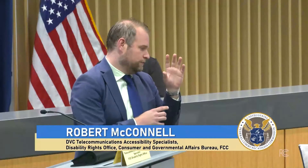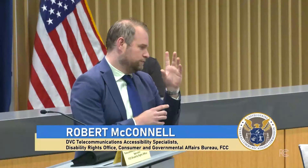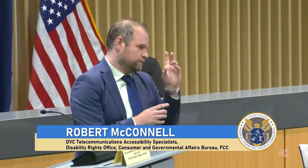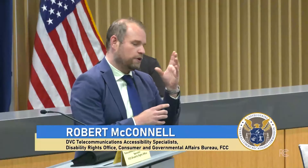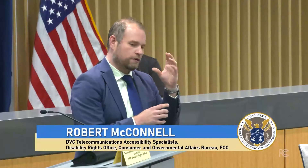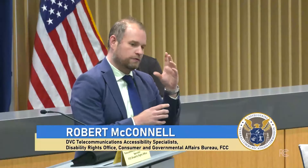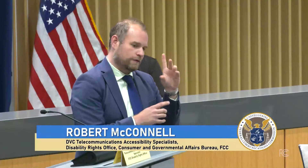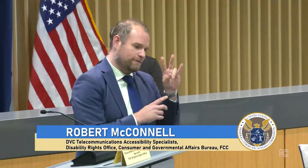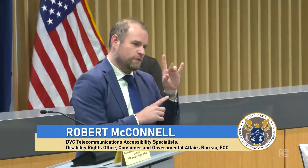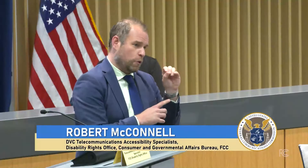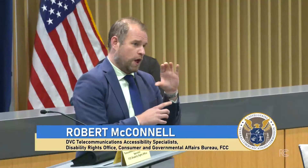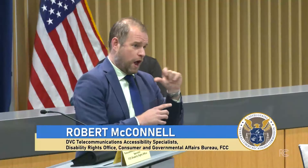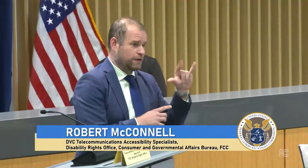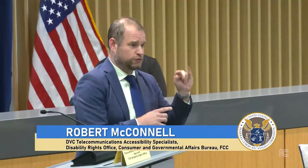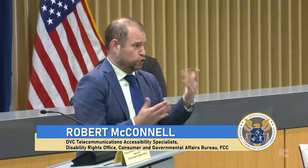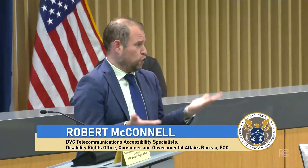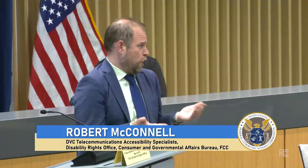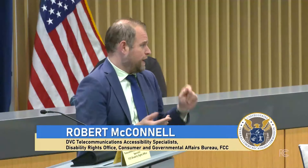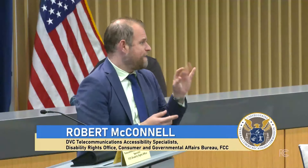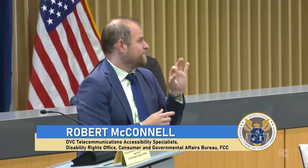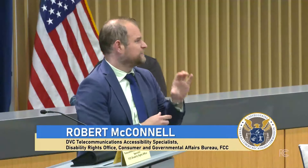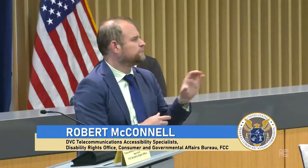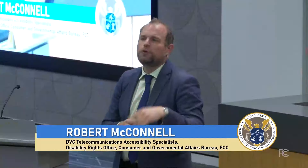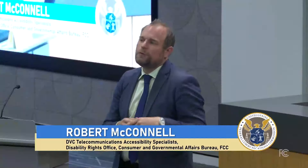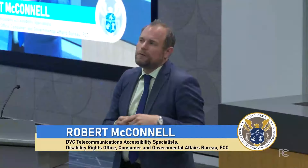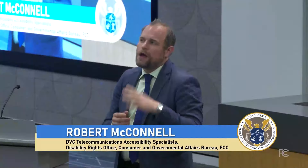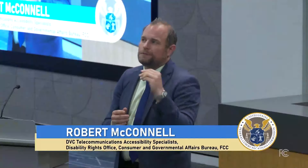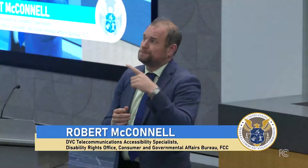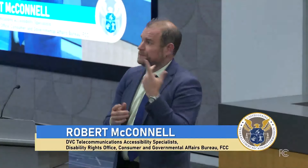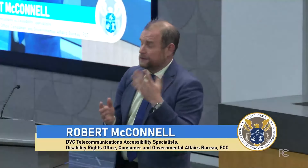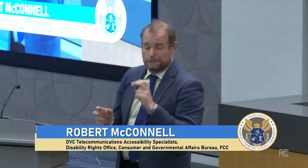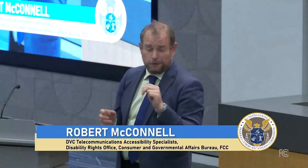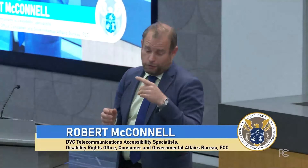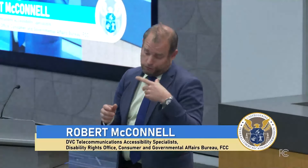WEARING A NAVY BLUE SUIT,